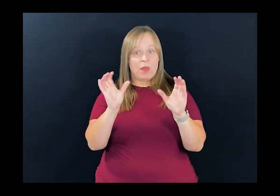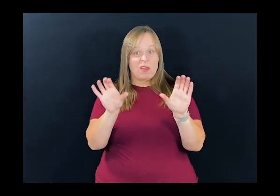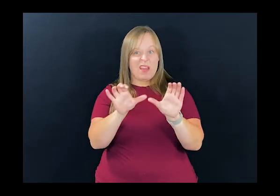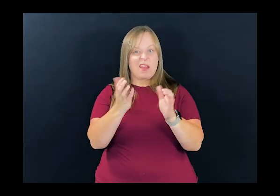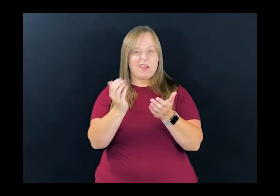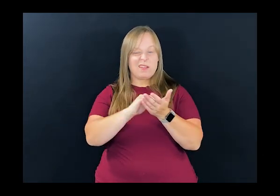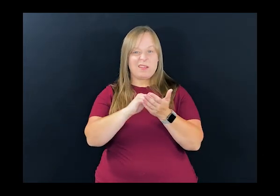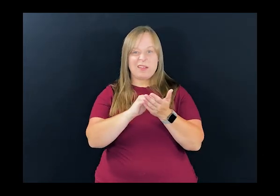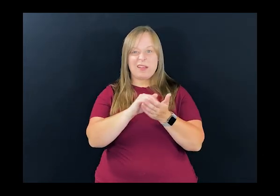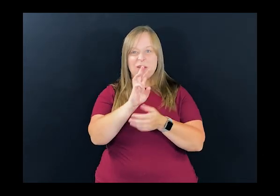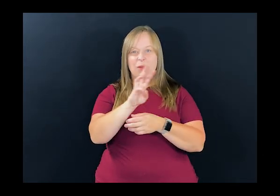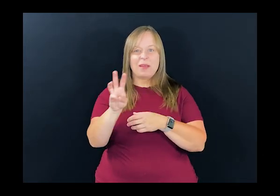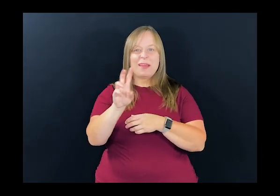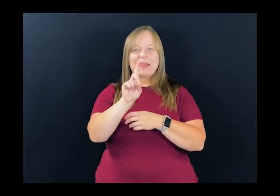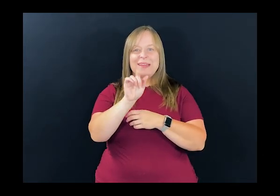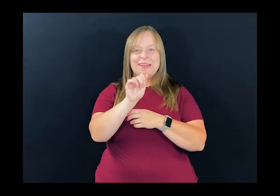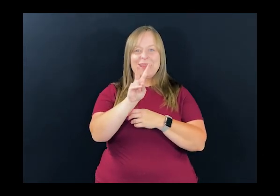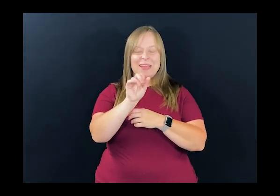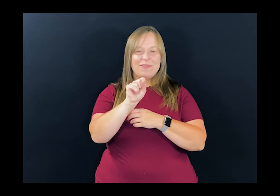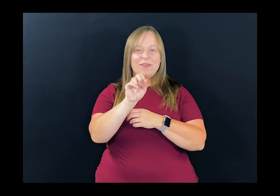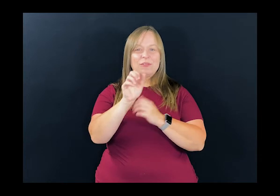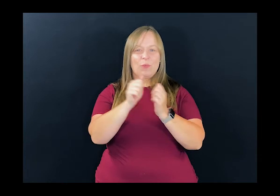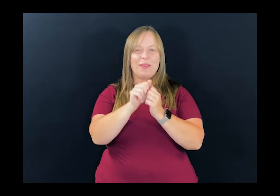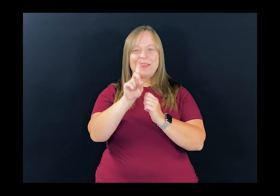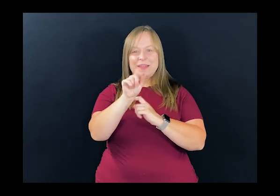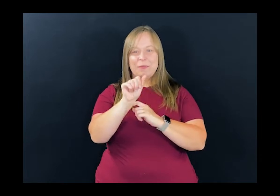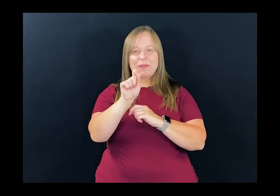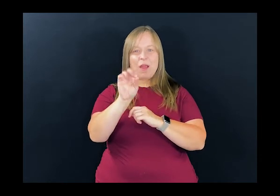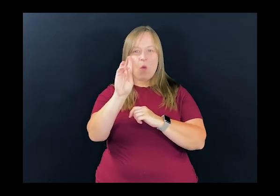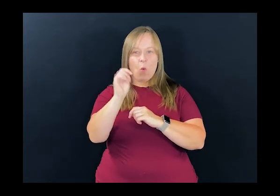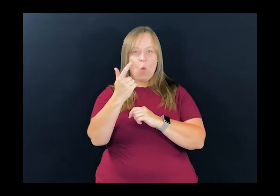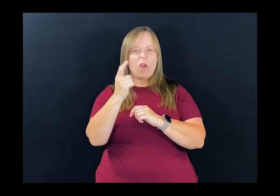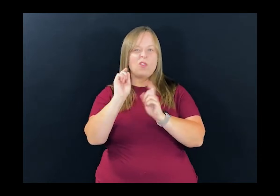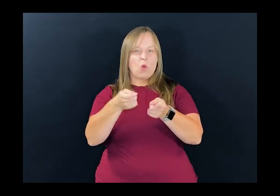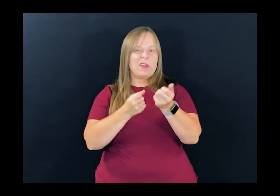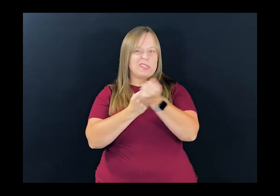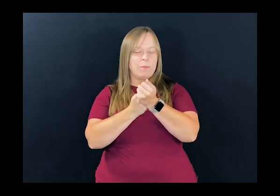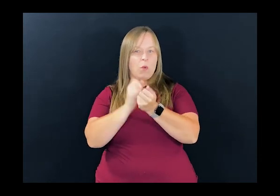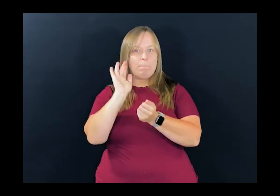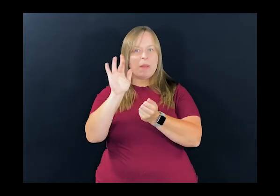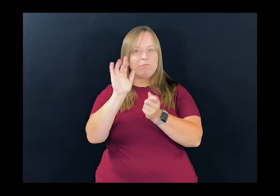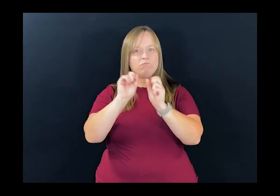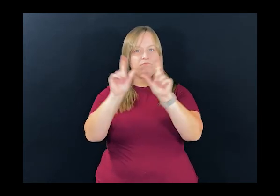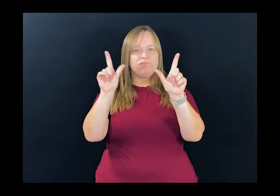again go to our website divaswithdisabilities.org and there's a donate/support us button there.